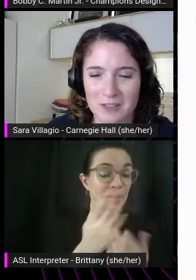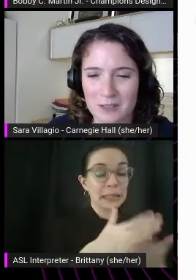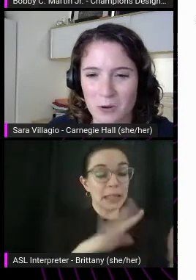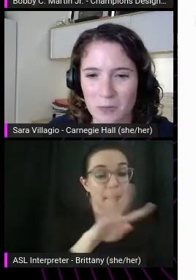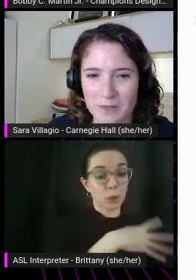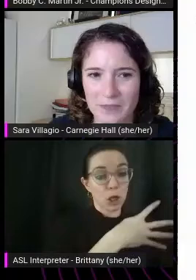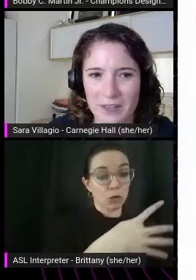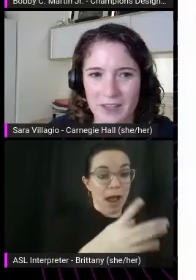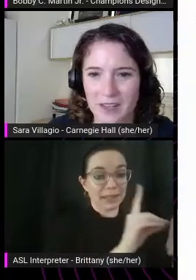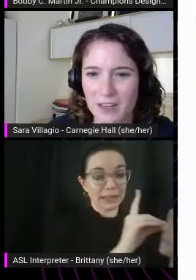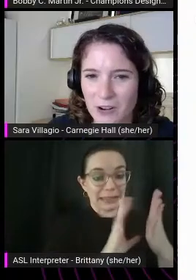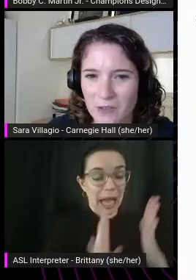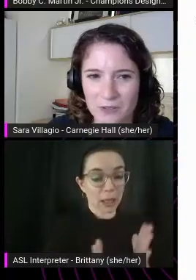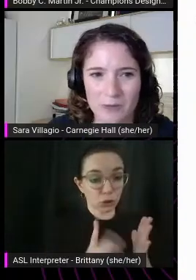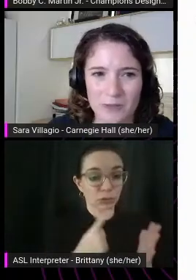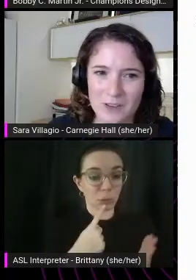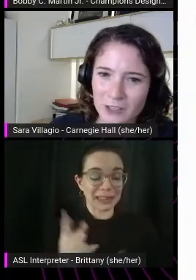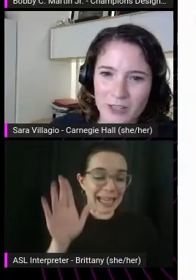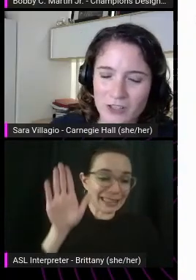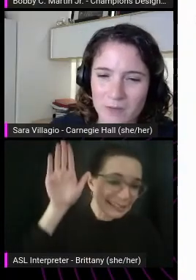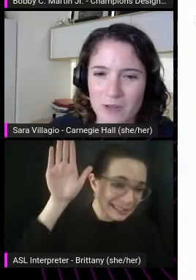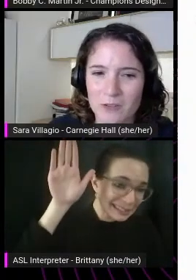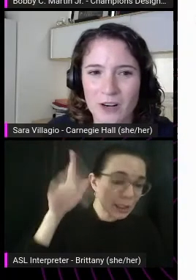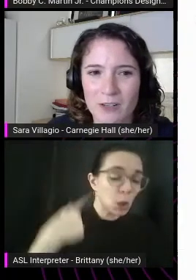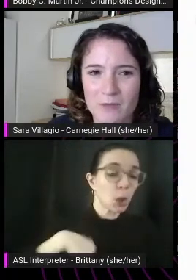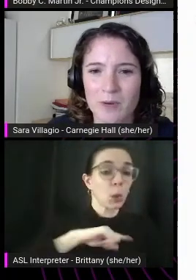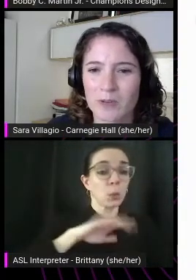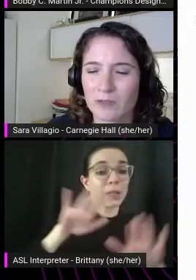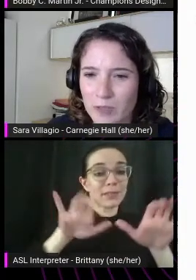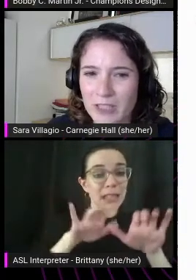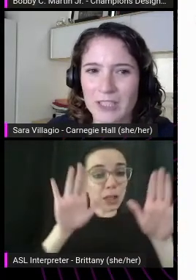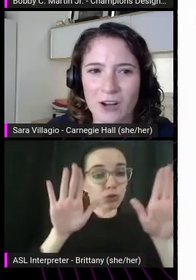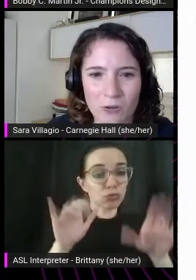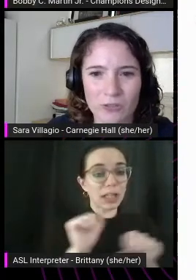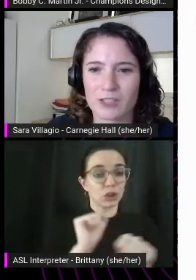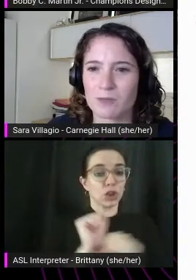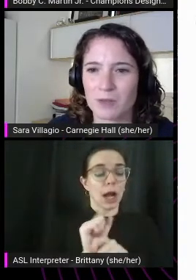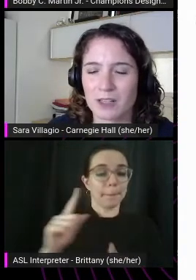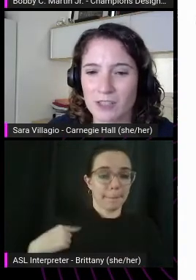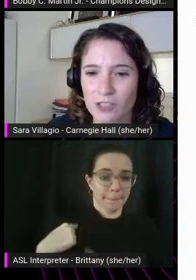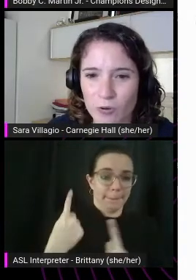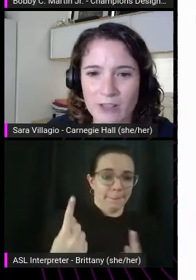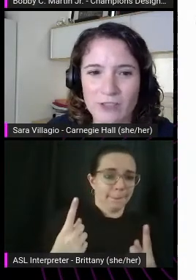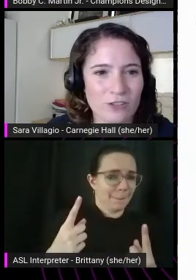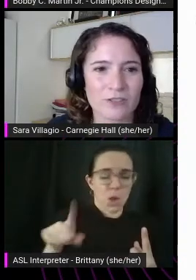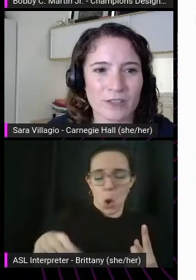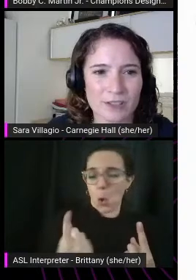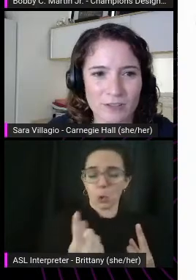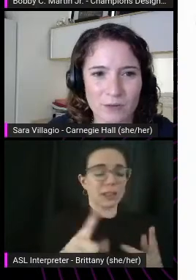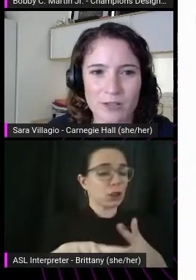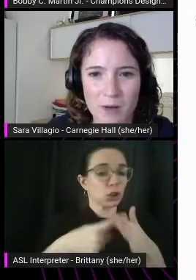at this moment, you know, we've done a great job so far but we've really only just begun to scratch the surface of what is